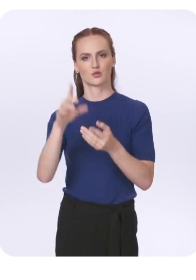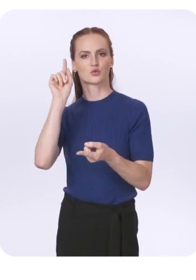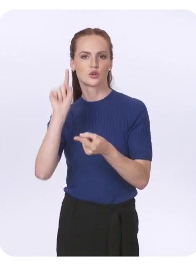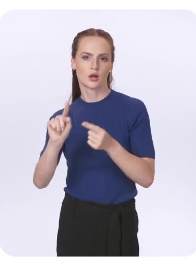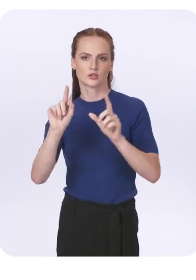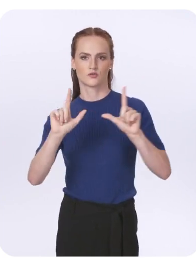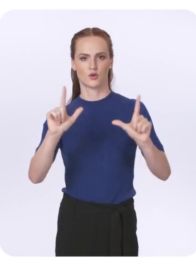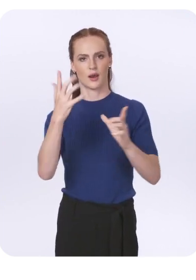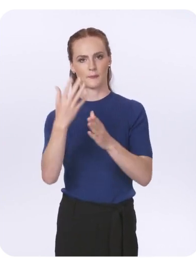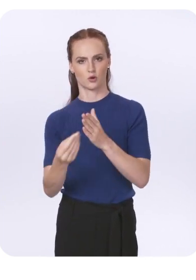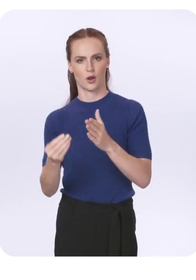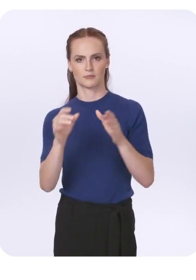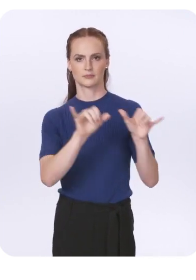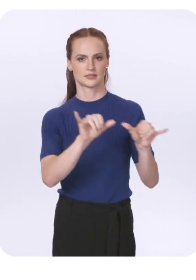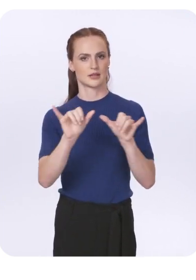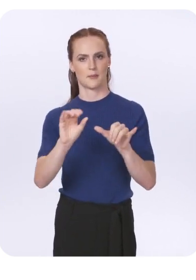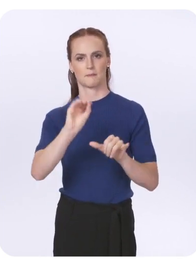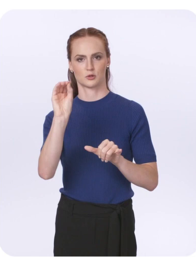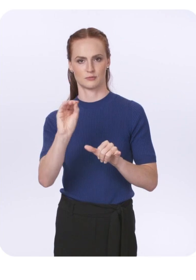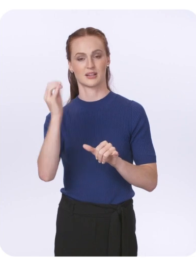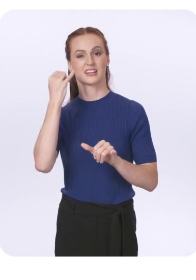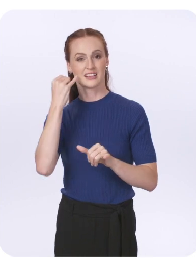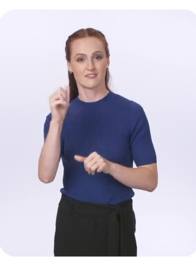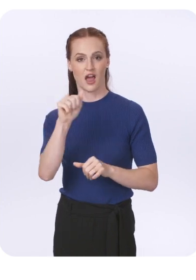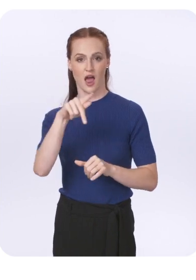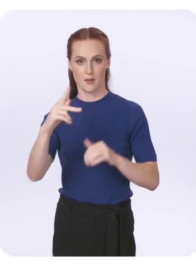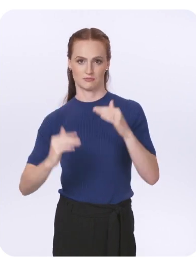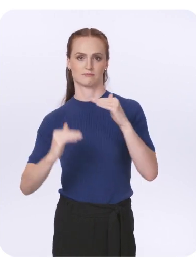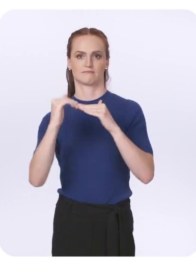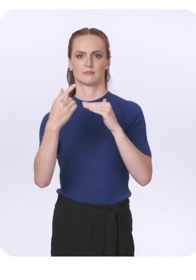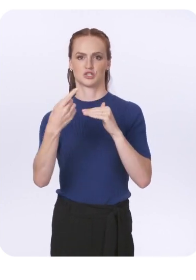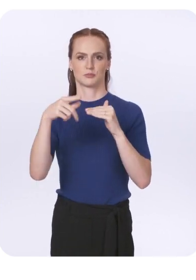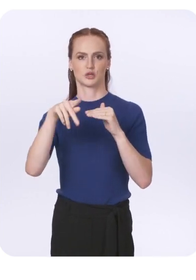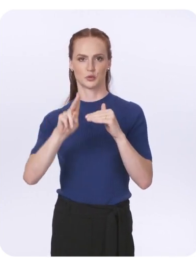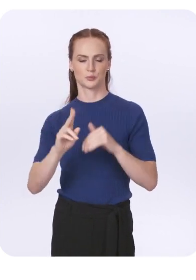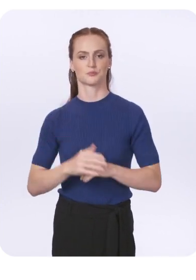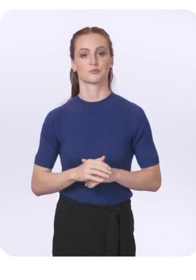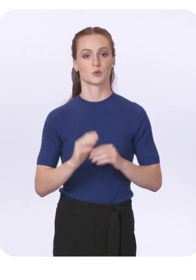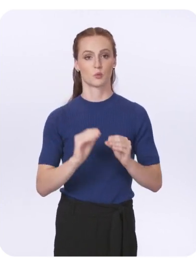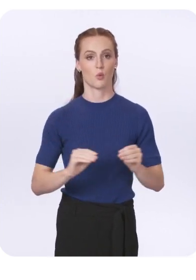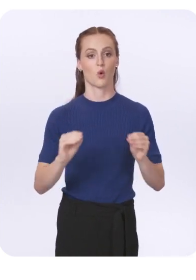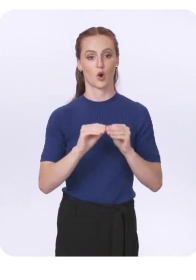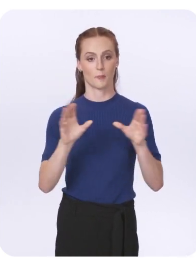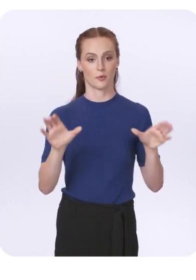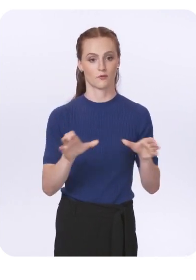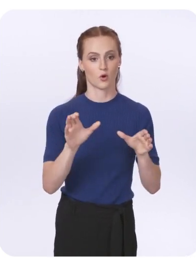If your app is GPU bound, more performance can lead to fewer frame drops and smoother experience.